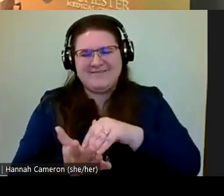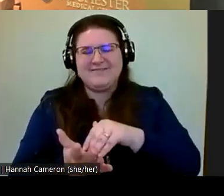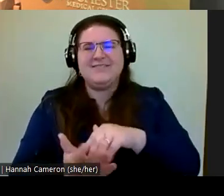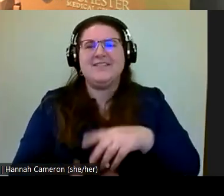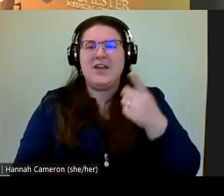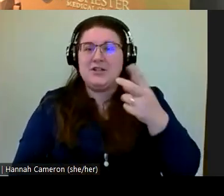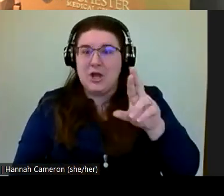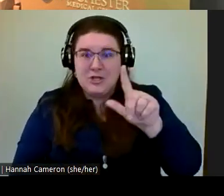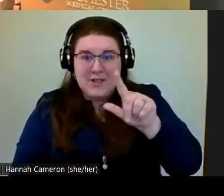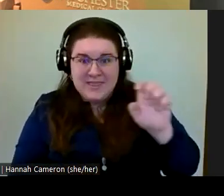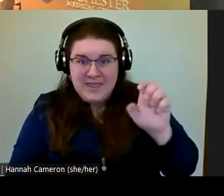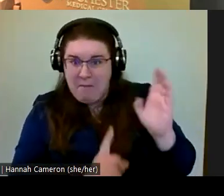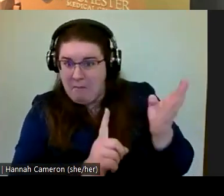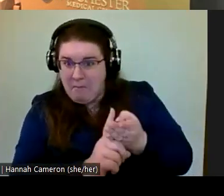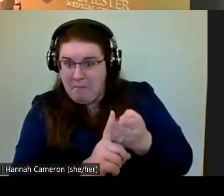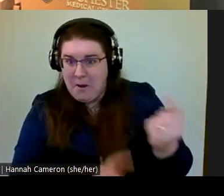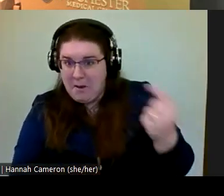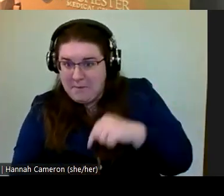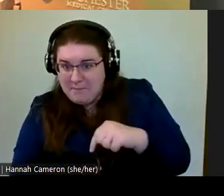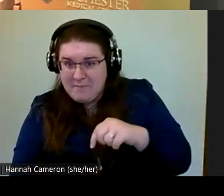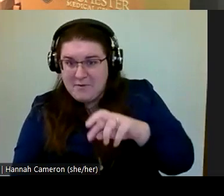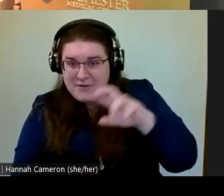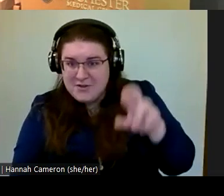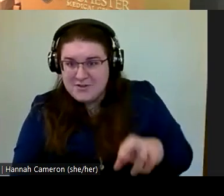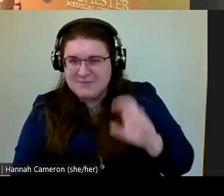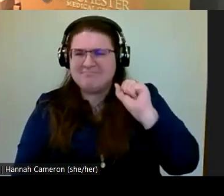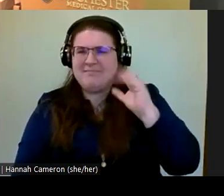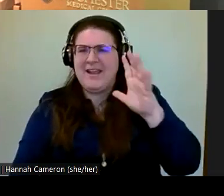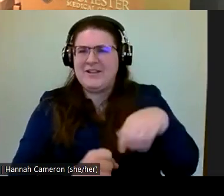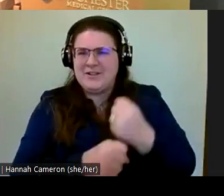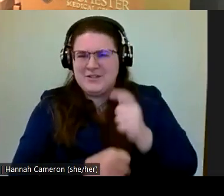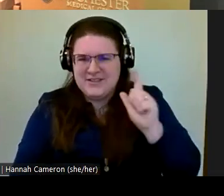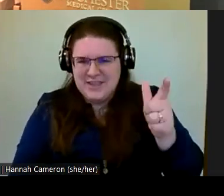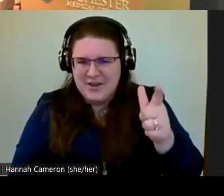come visit us here in Rochester many years later um so Dr Ander is an internationally recognized